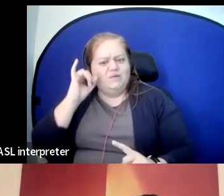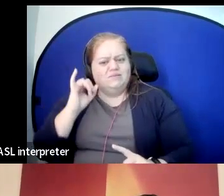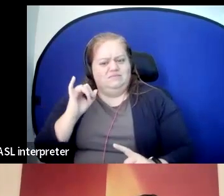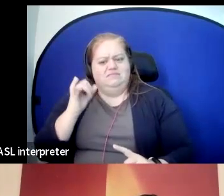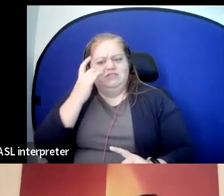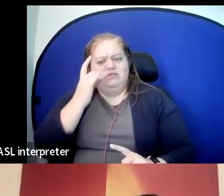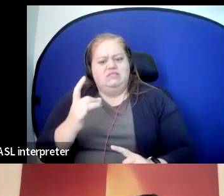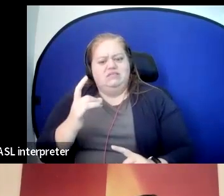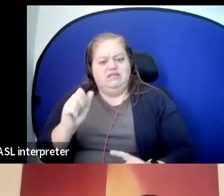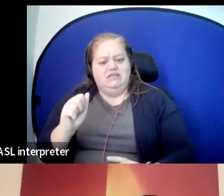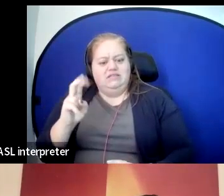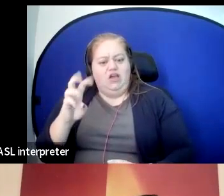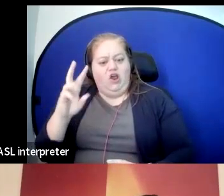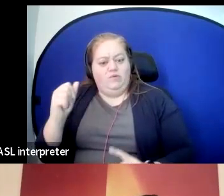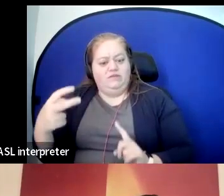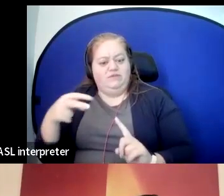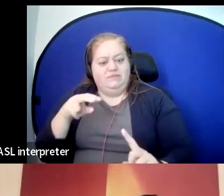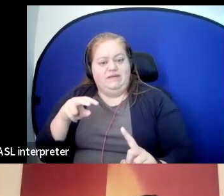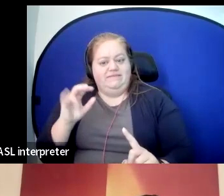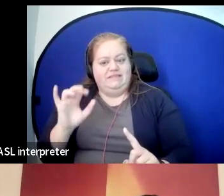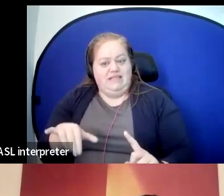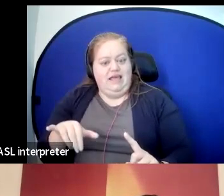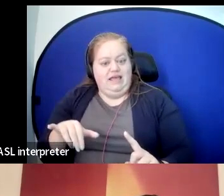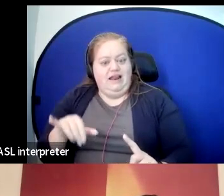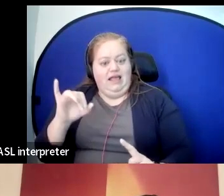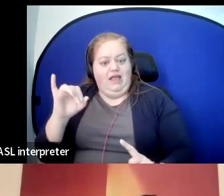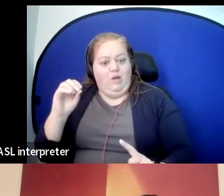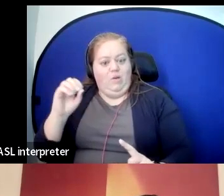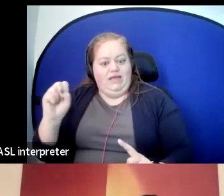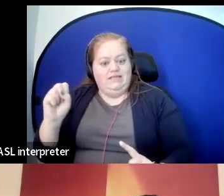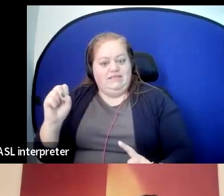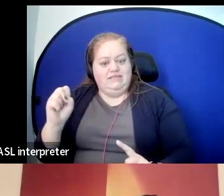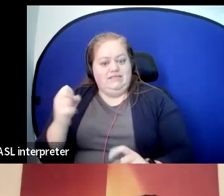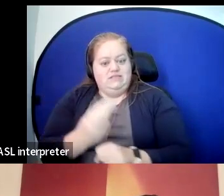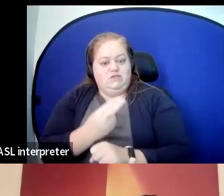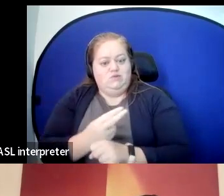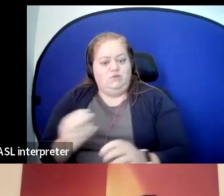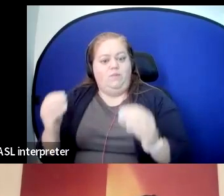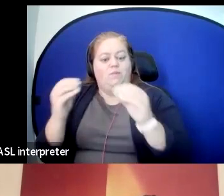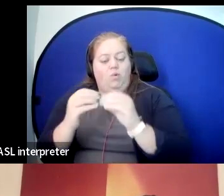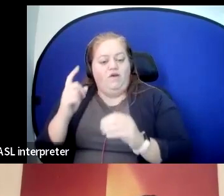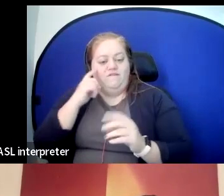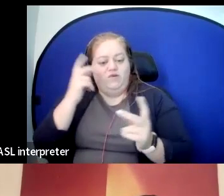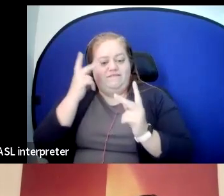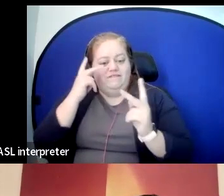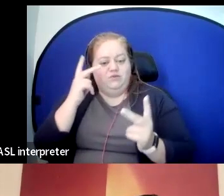From Arwa's perspective, is the iOS used more for the visually impaired?